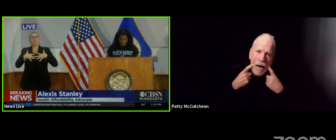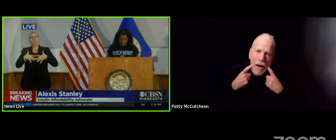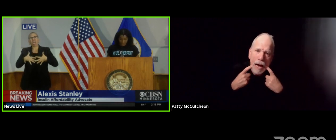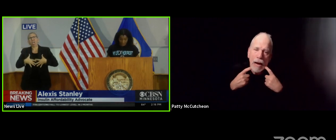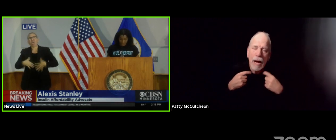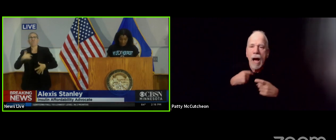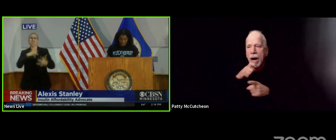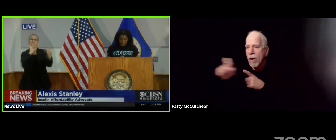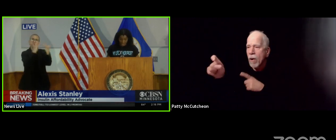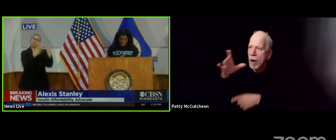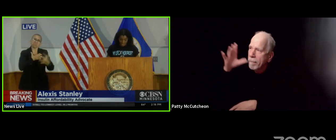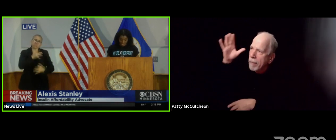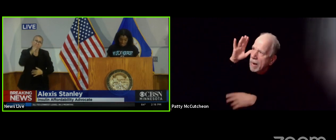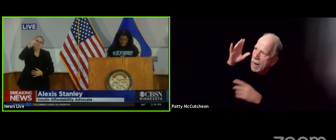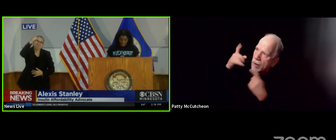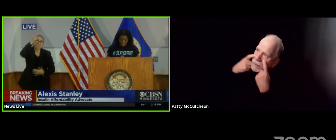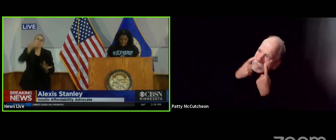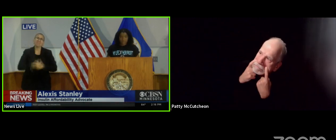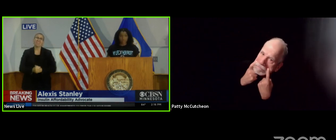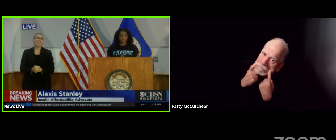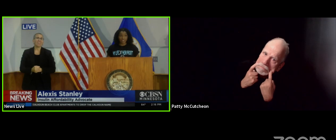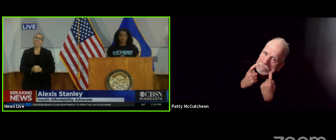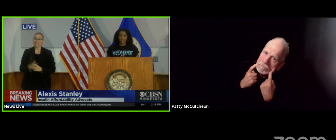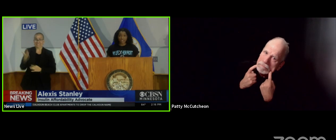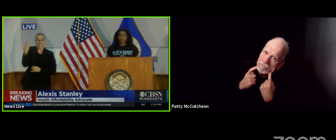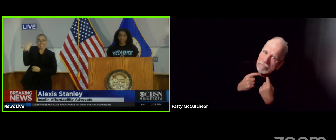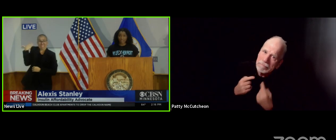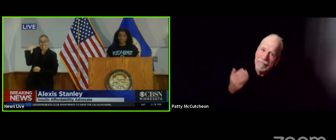OF INSULIN FOR THE MONTH OF JULY. THE RETAIL PRICE OF MY 30-DAY